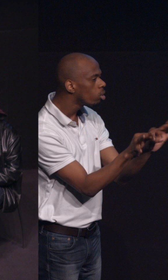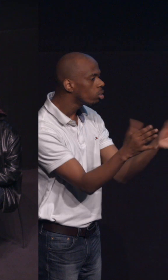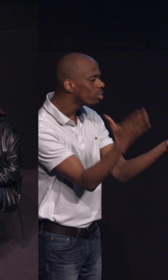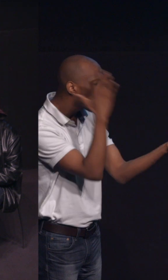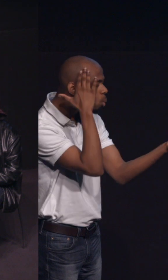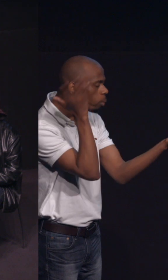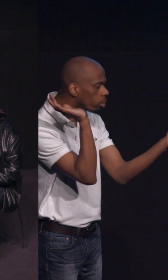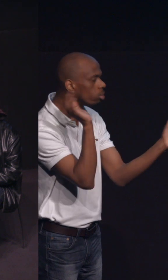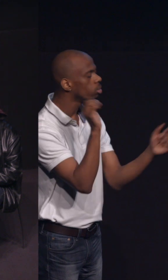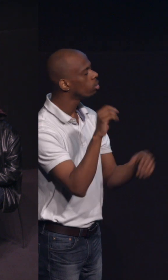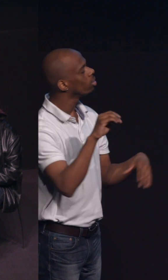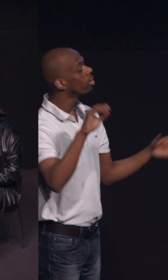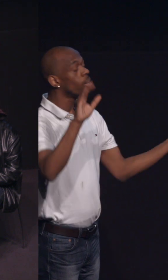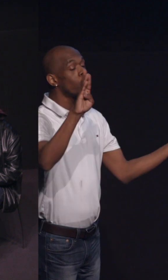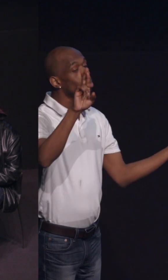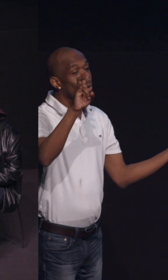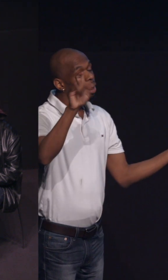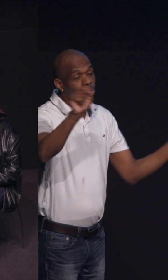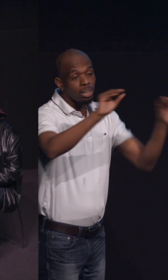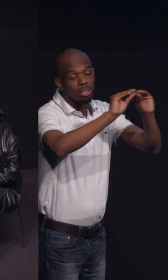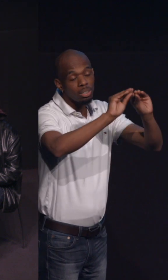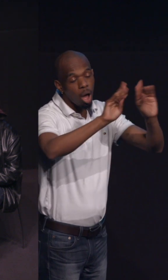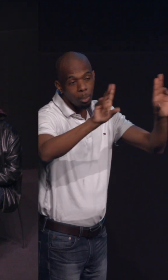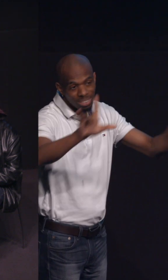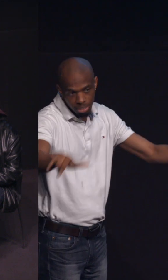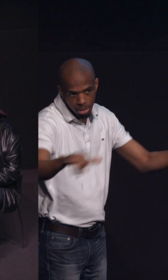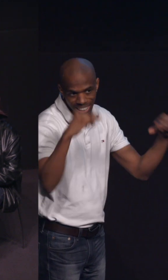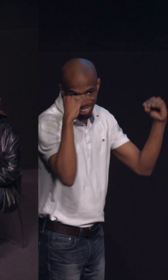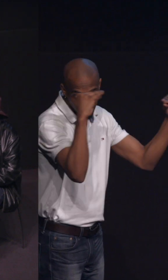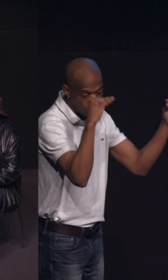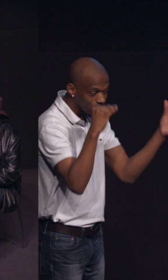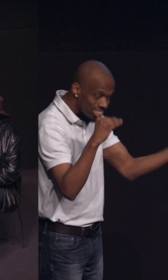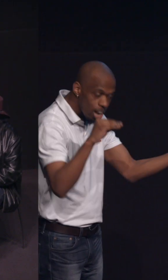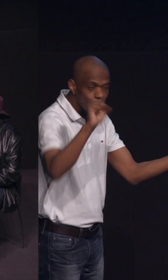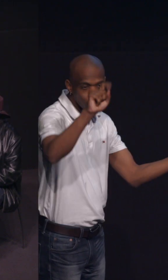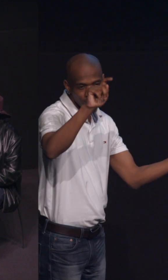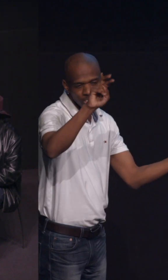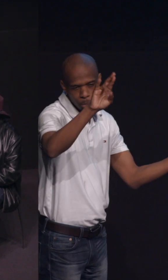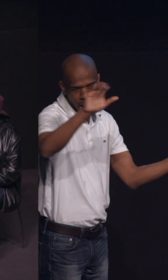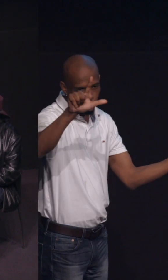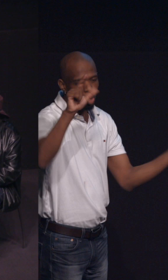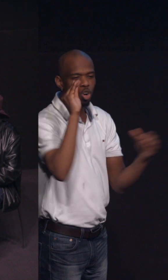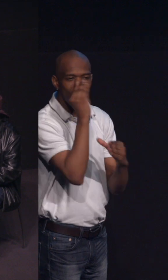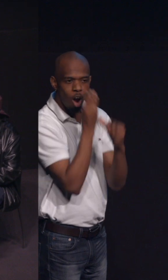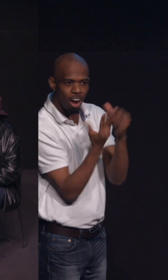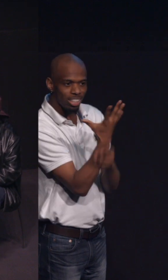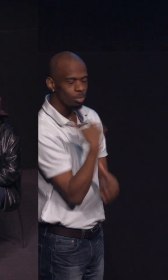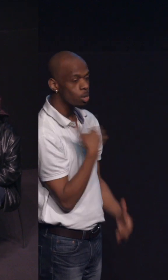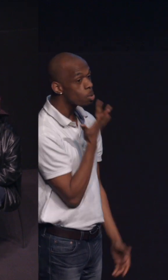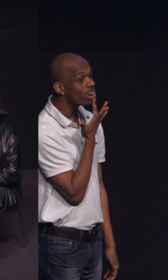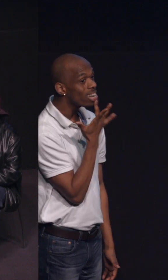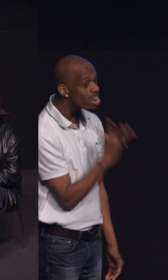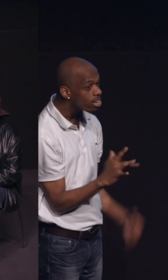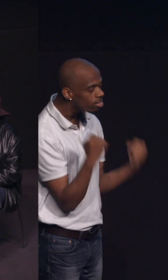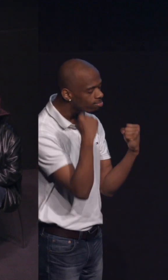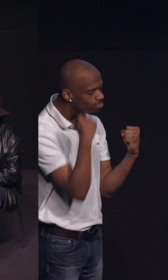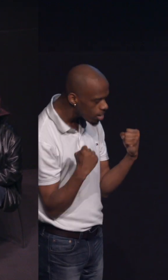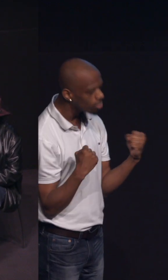Bryant has taught at Spiral Gardens. We're pretty lucky he came in, taught how to cook from the